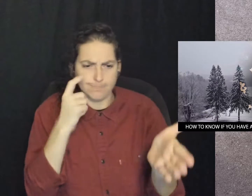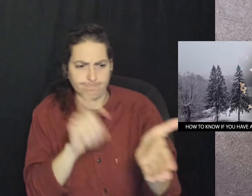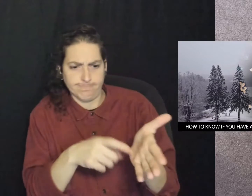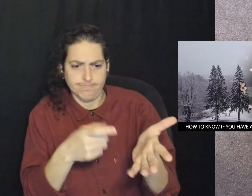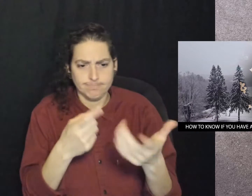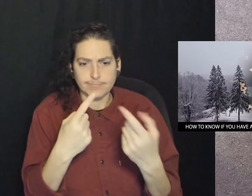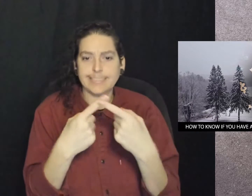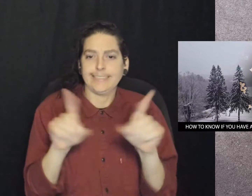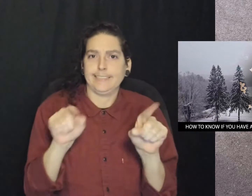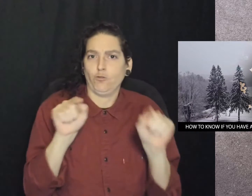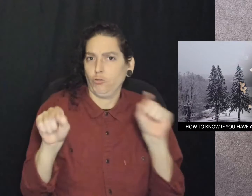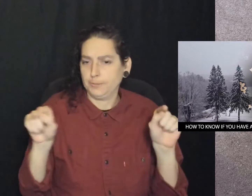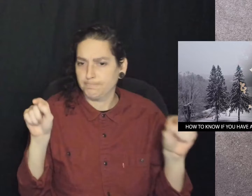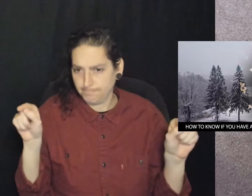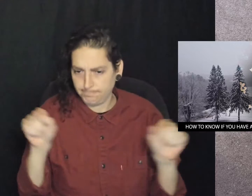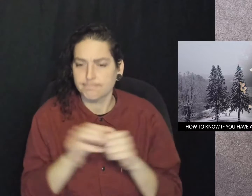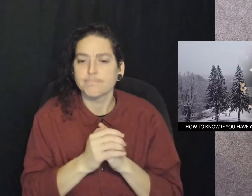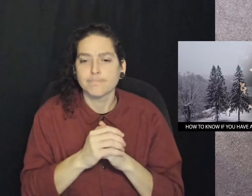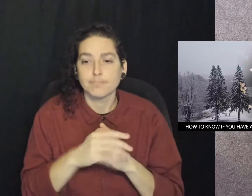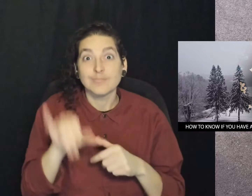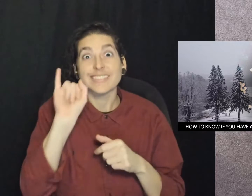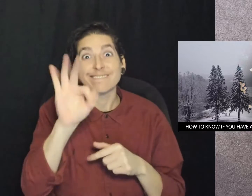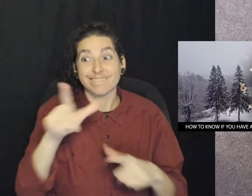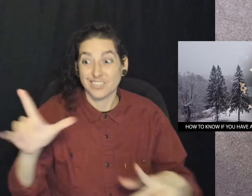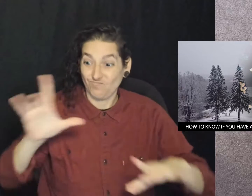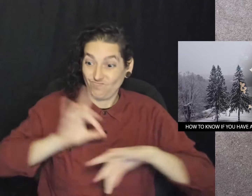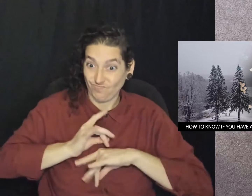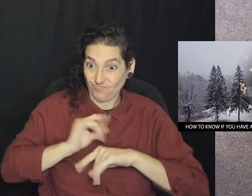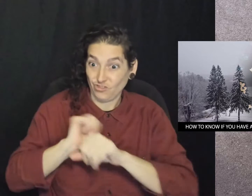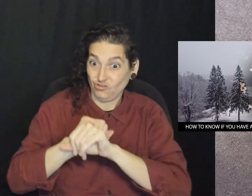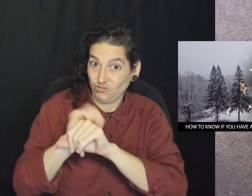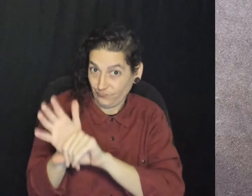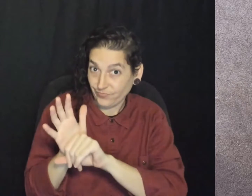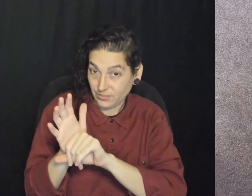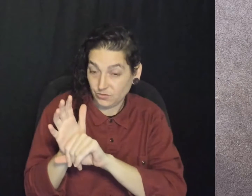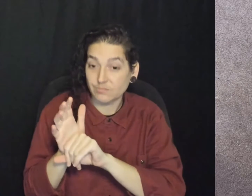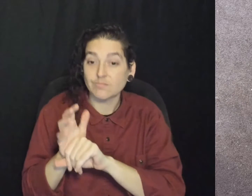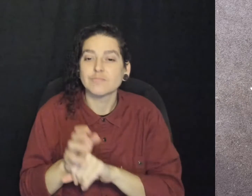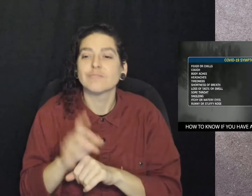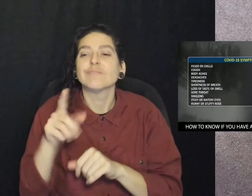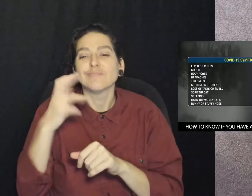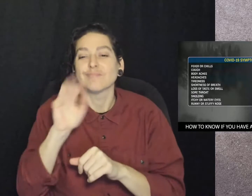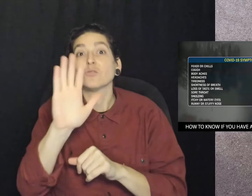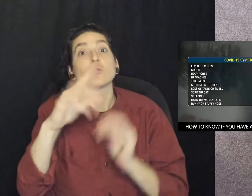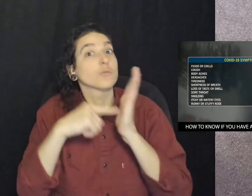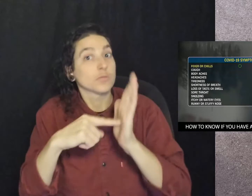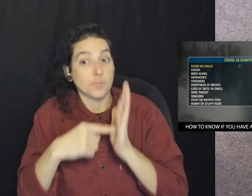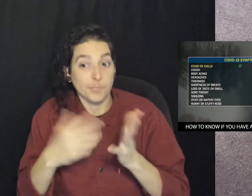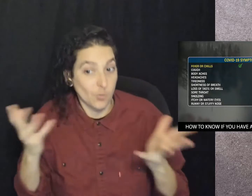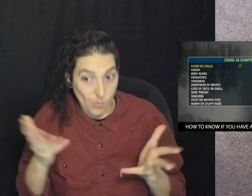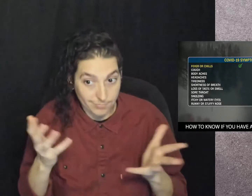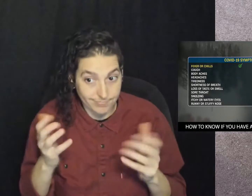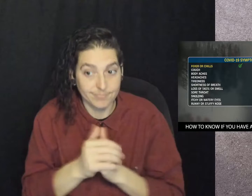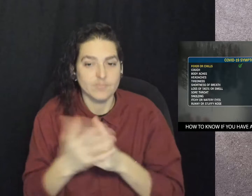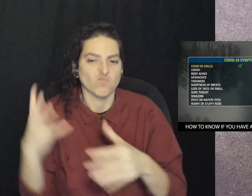here's how you can tell the difference if infected with coronavirus your symptoms may include